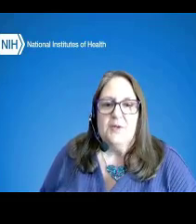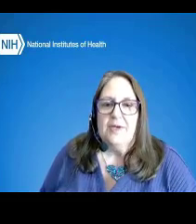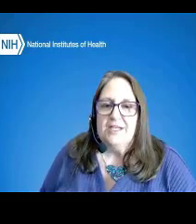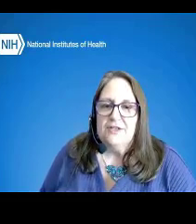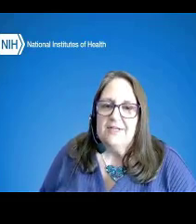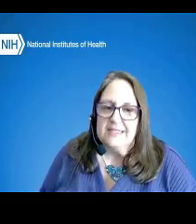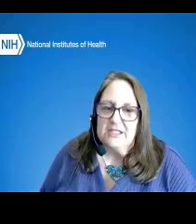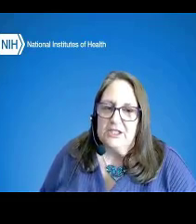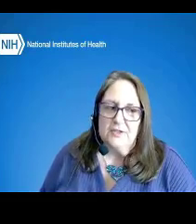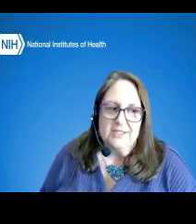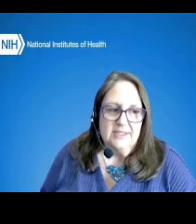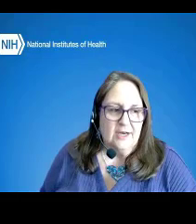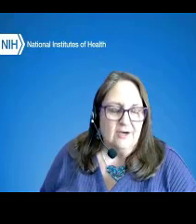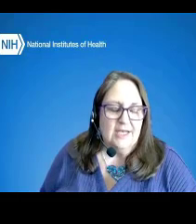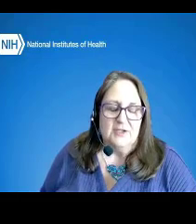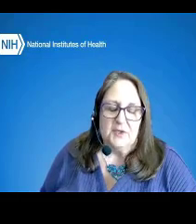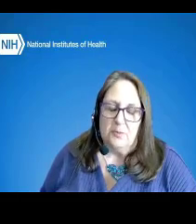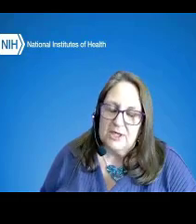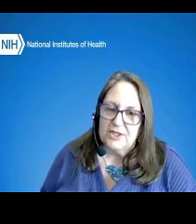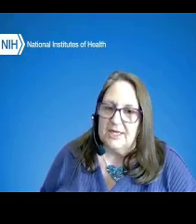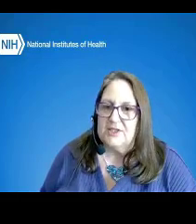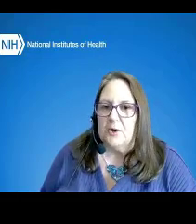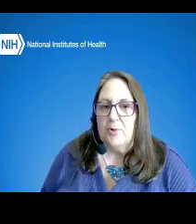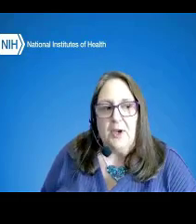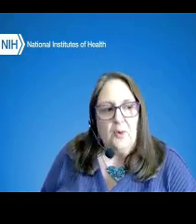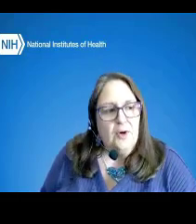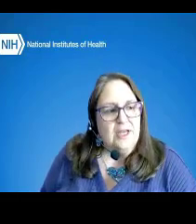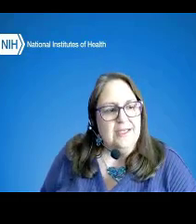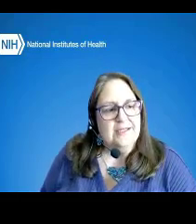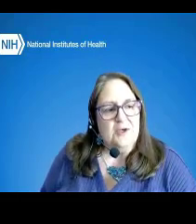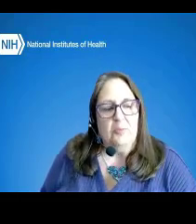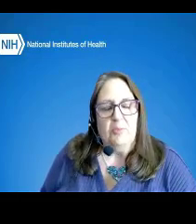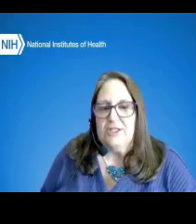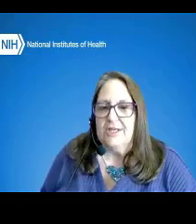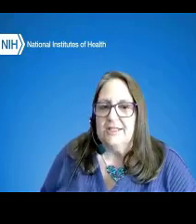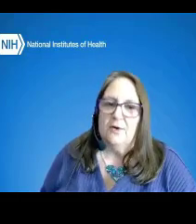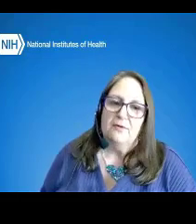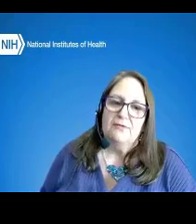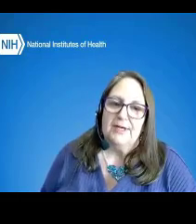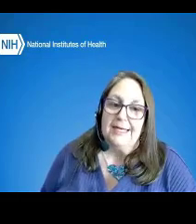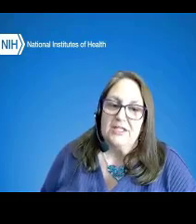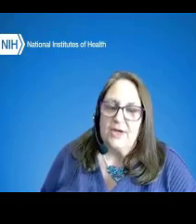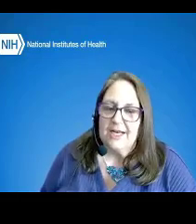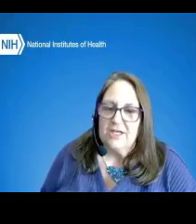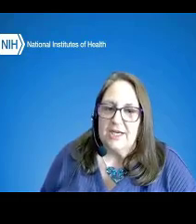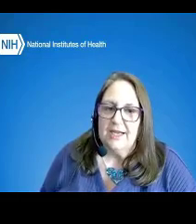So each of these institutes and centers has its own mission, its own priorities, its own budget, its own funding strategy.